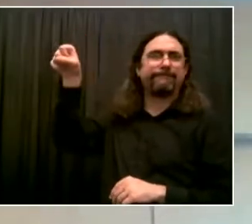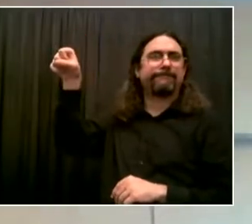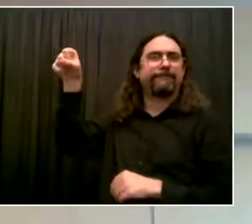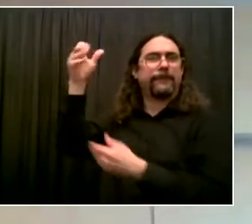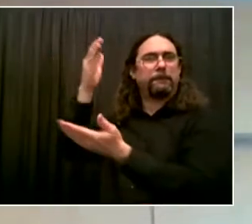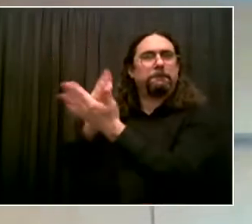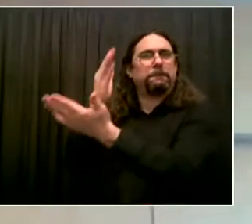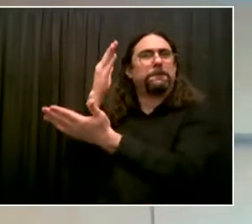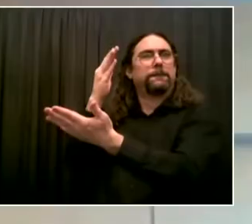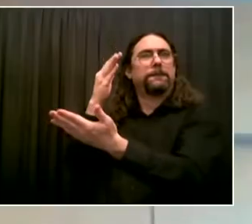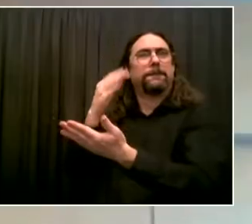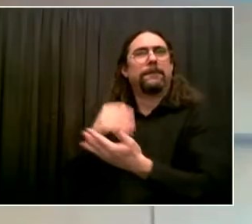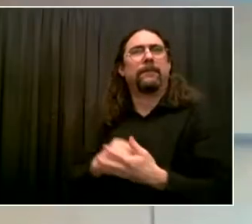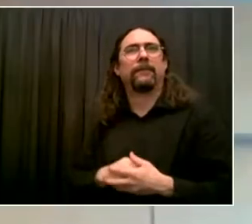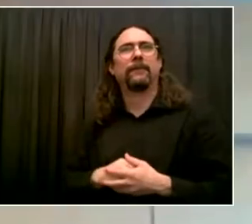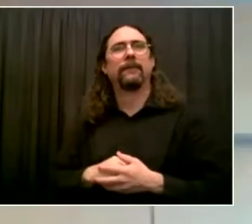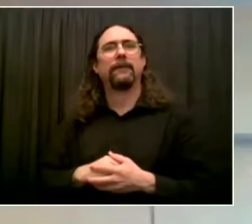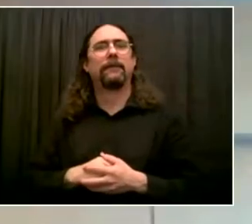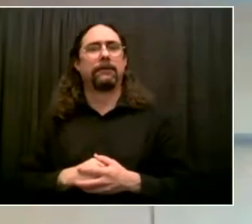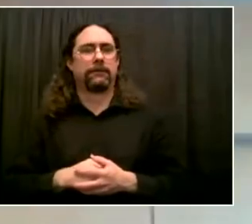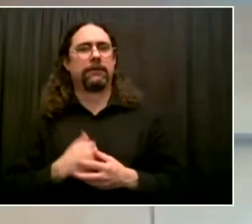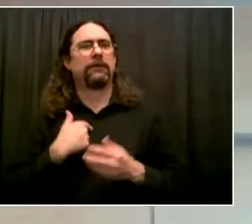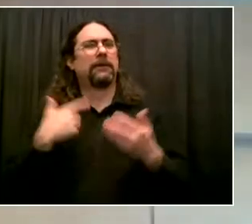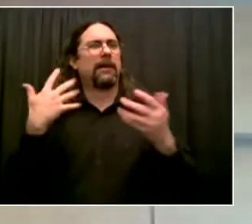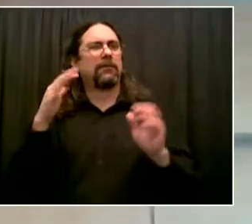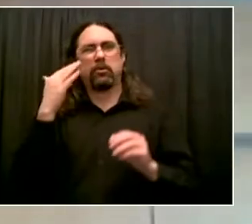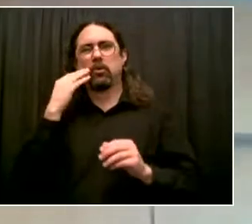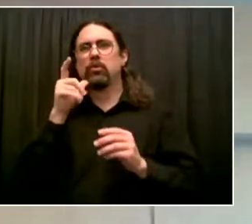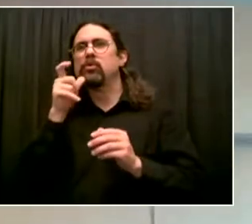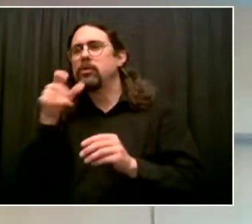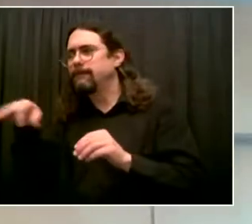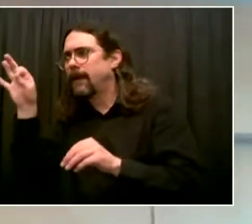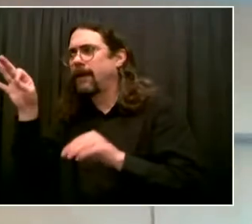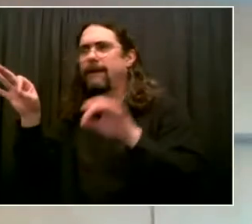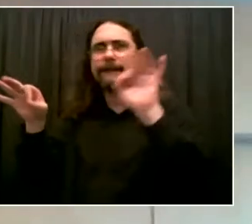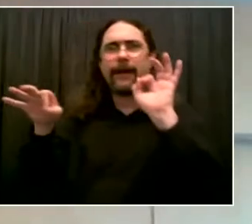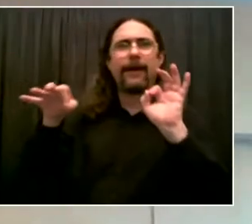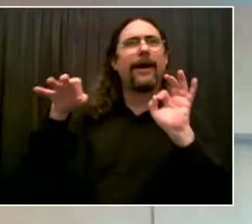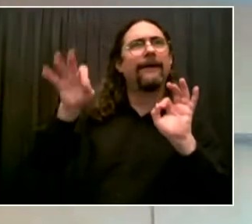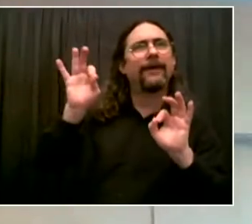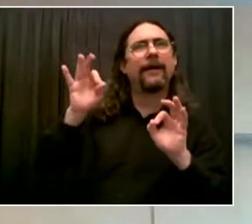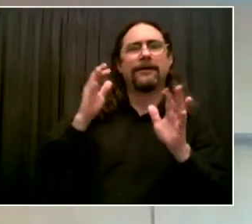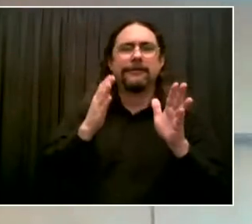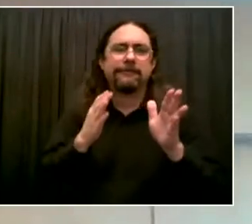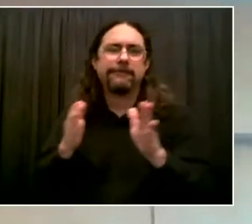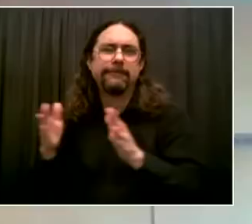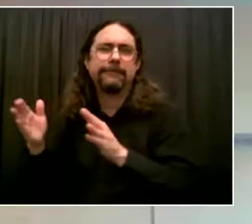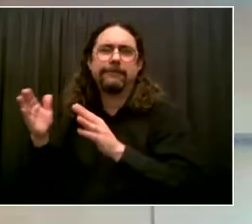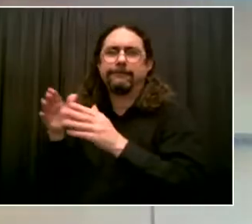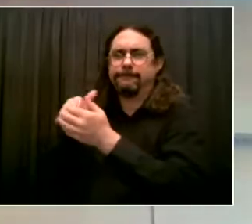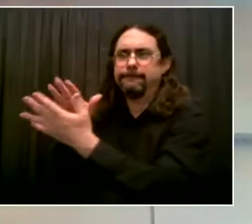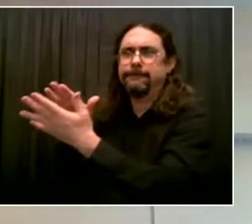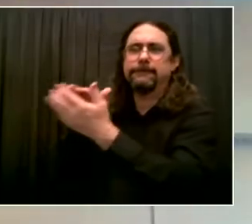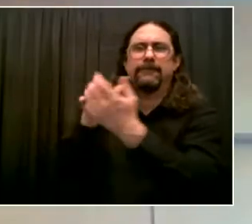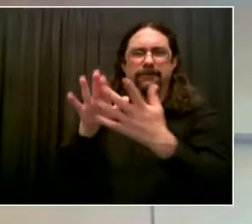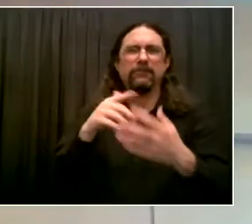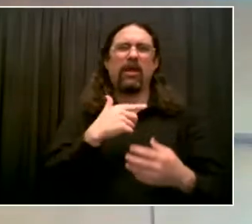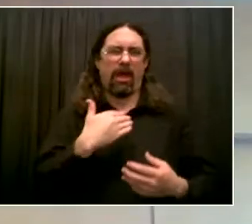VIOLENCE INCLUDING OUR SOTHOINGS AND OUR TEIRRBLE HOMICIDE IN THE CITY.